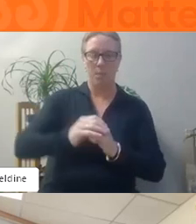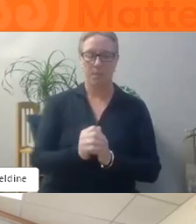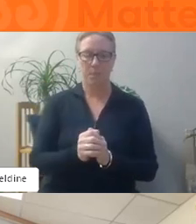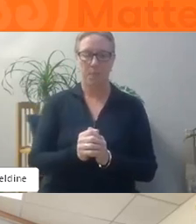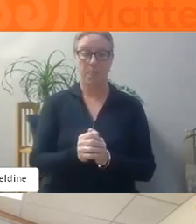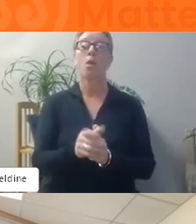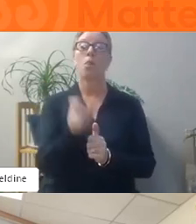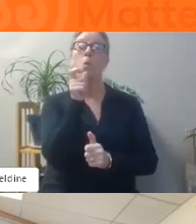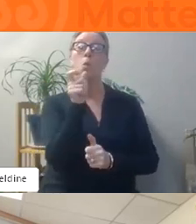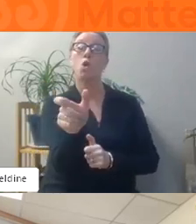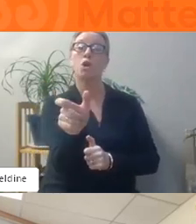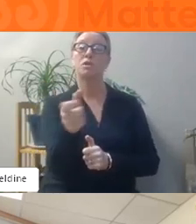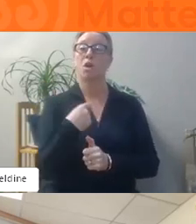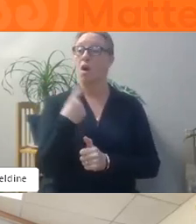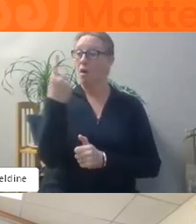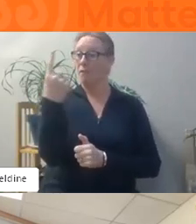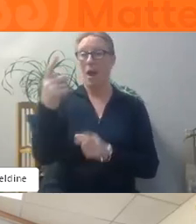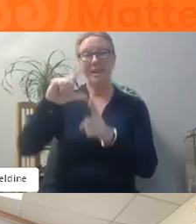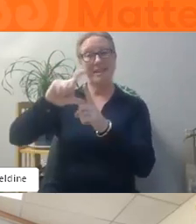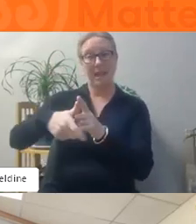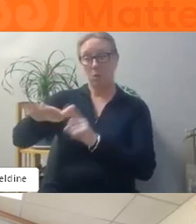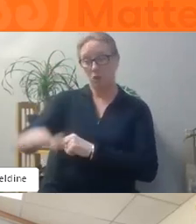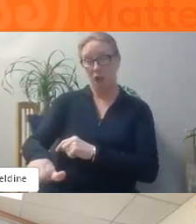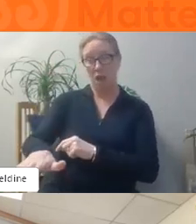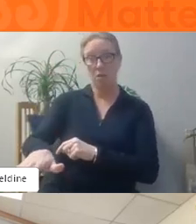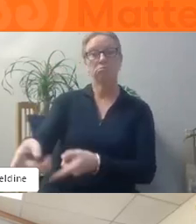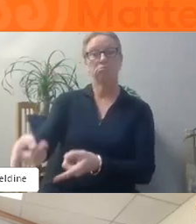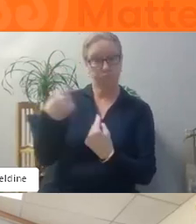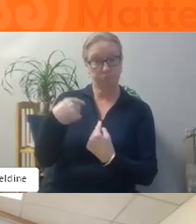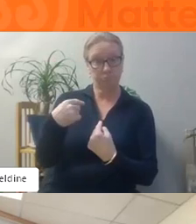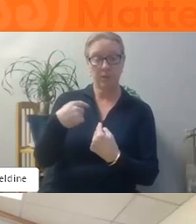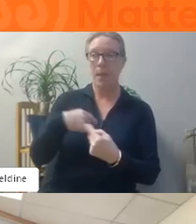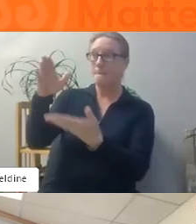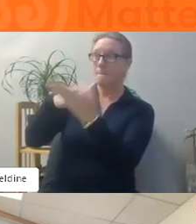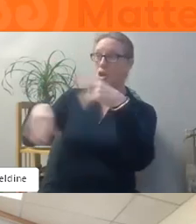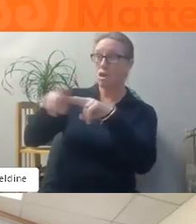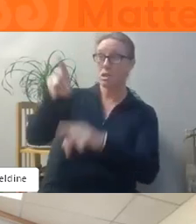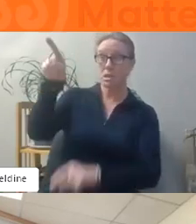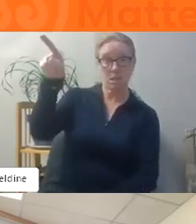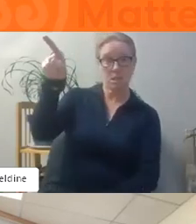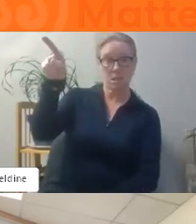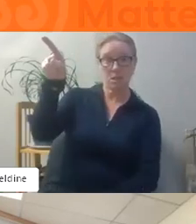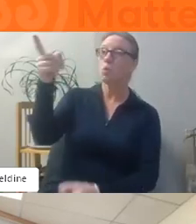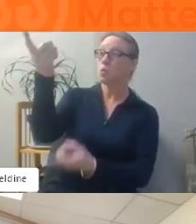the words of one mokopuna whaikaha their parent who has told us, and